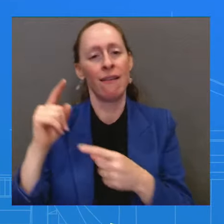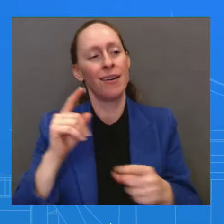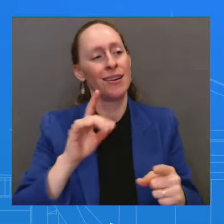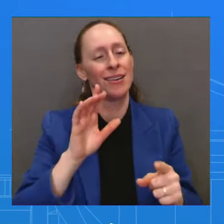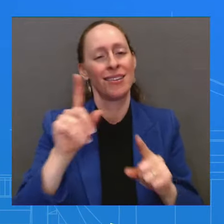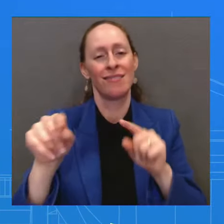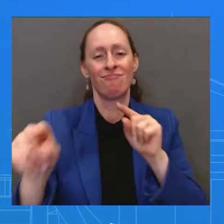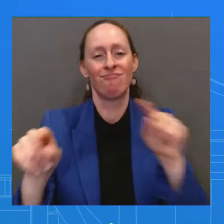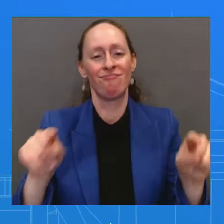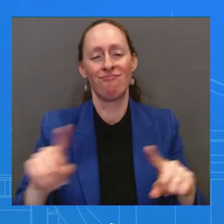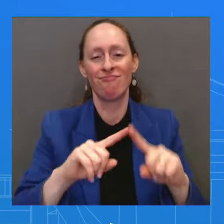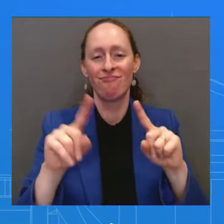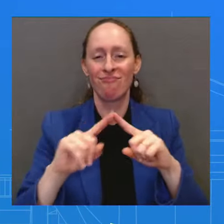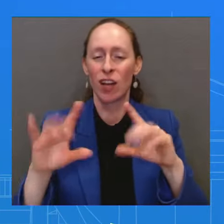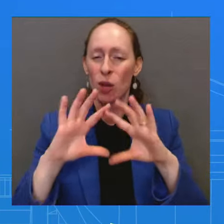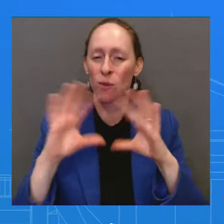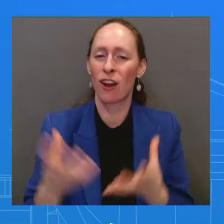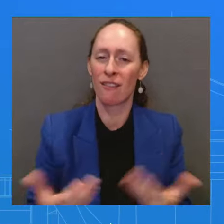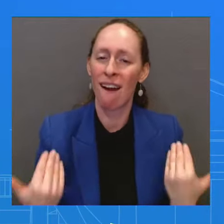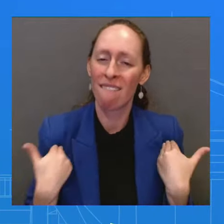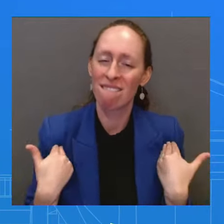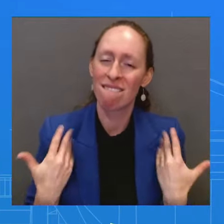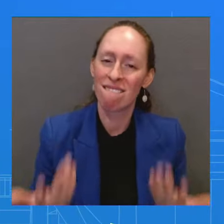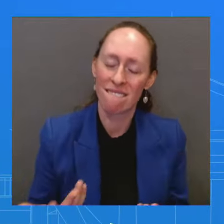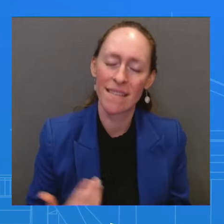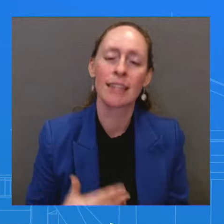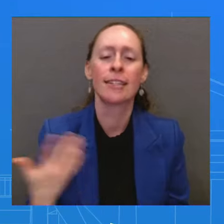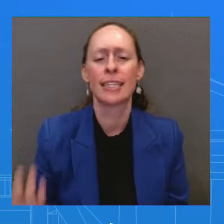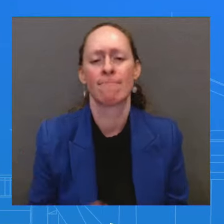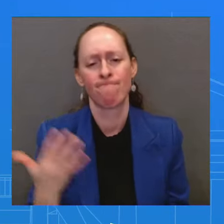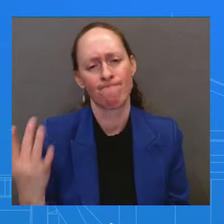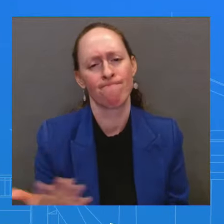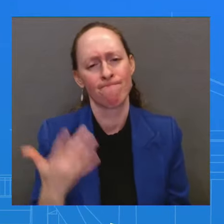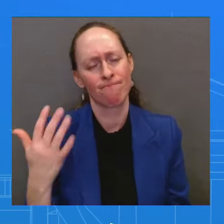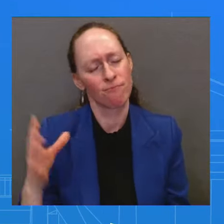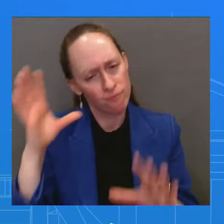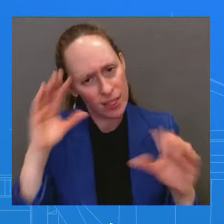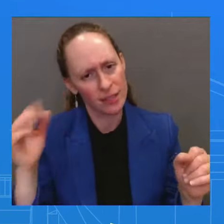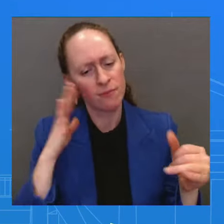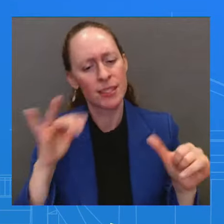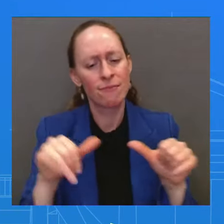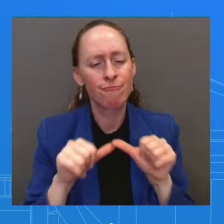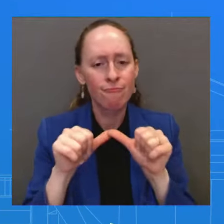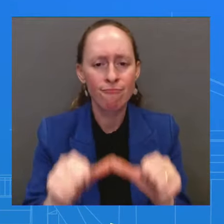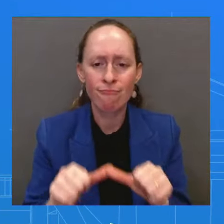continue to speak to the importance of why we need to support Ukraine -- Ukrainians as, again,